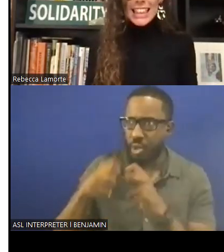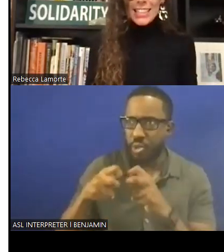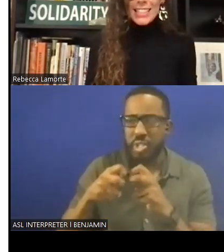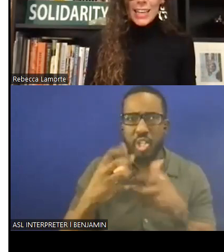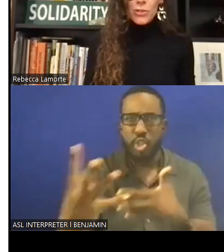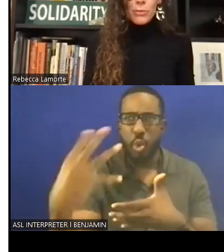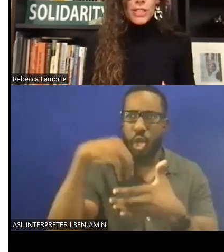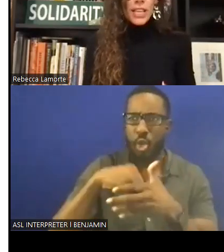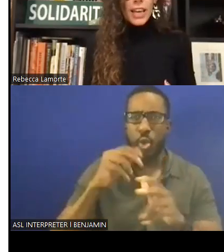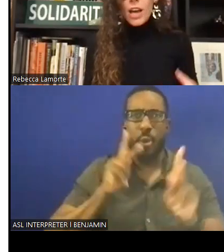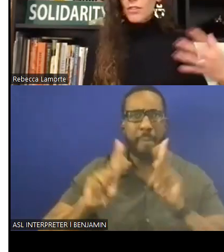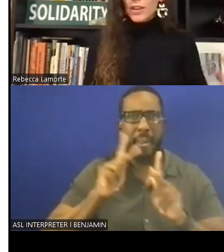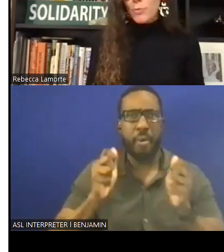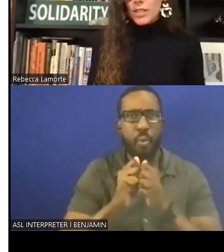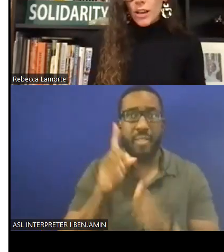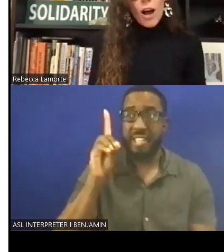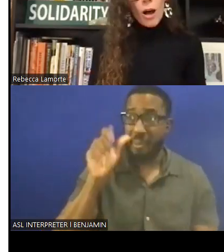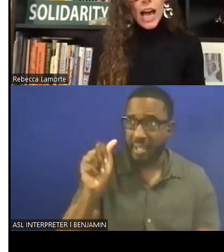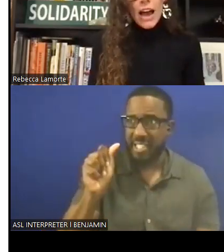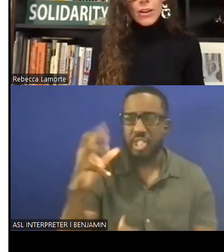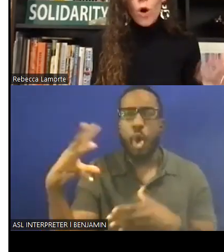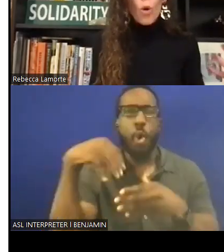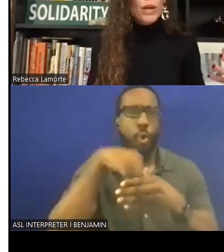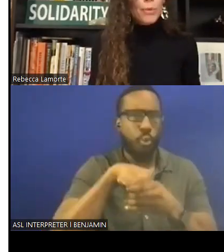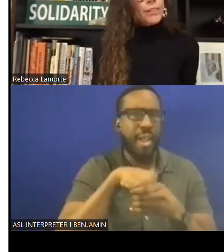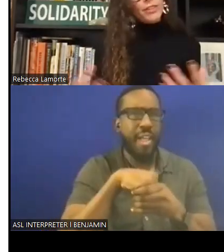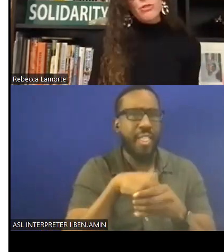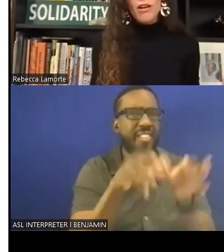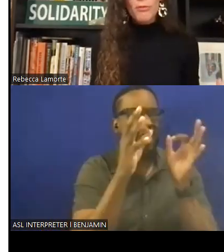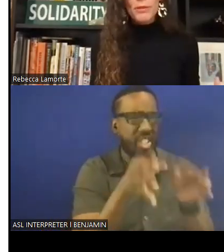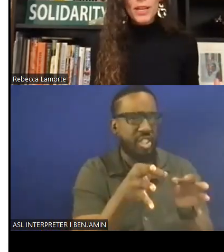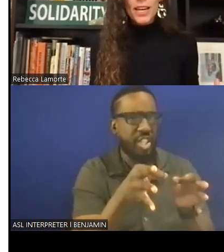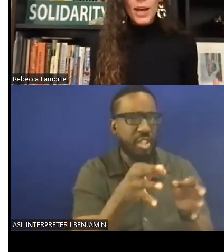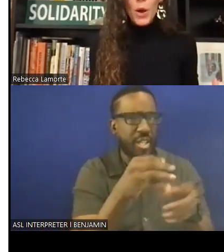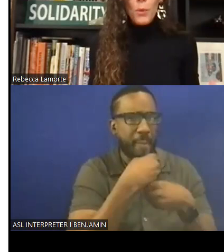And that's things from seeing the Vice President Kamala Harris open up an official government meeting